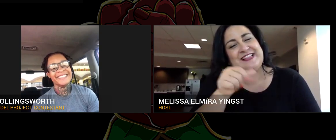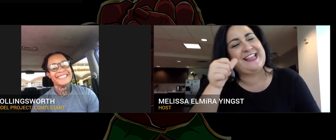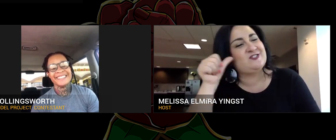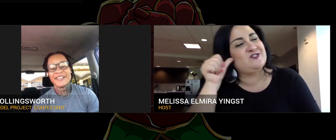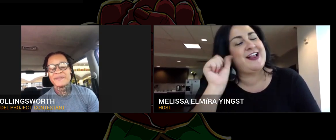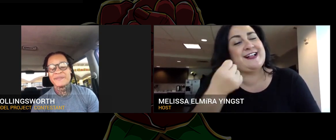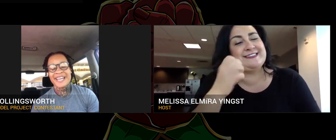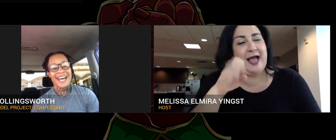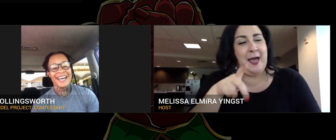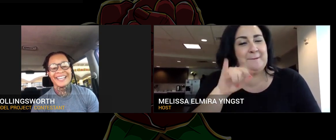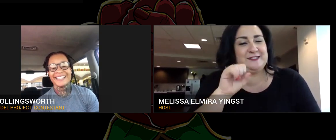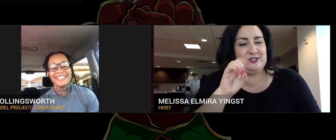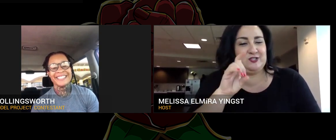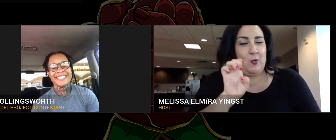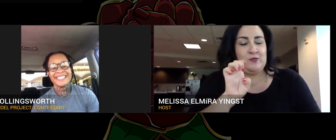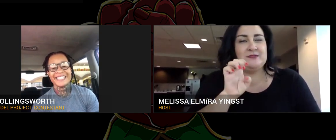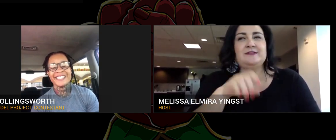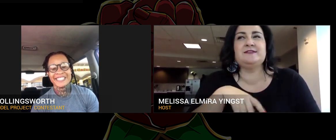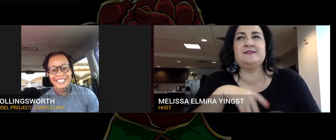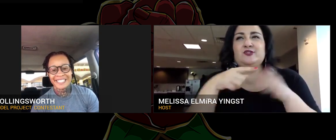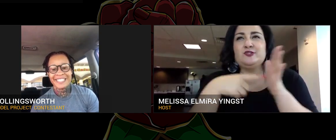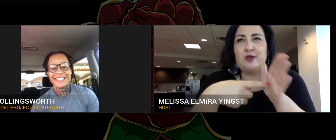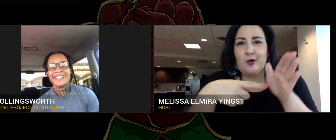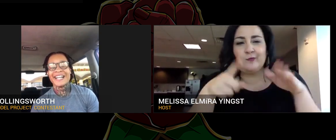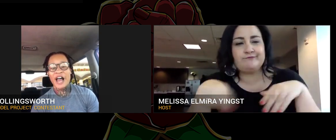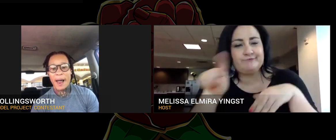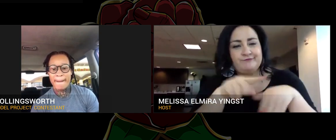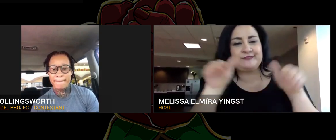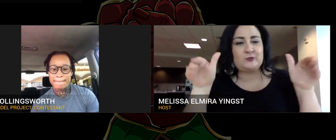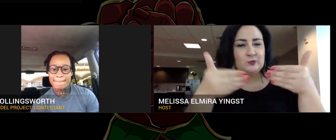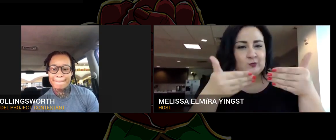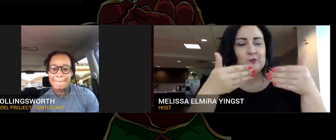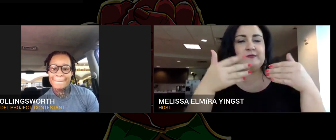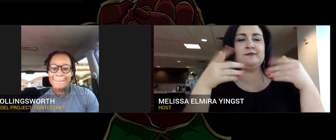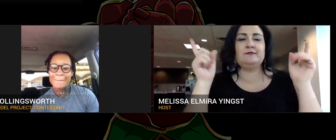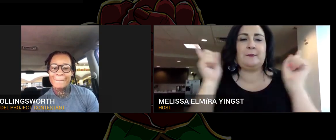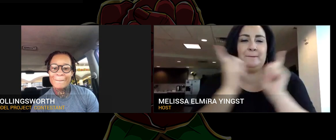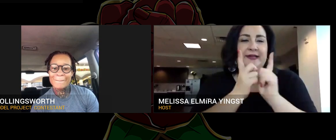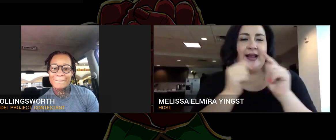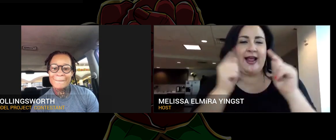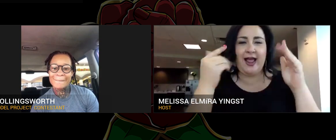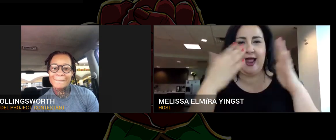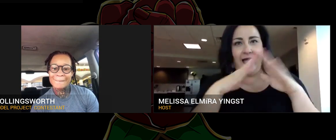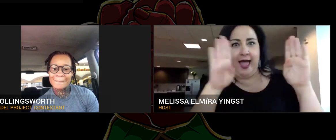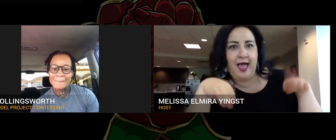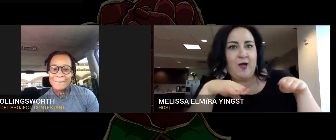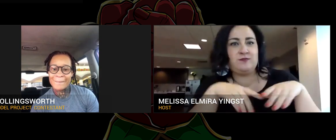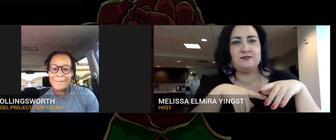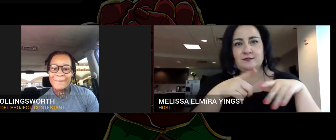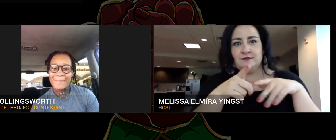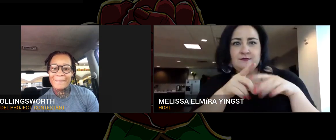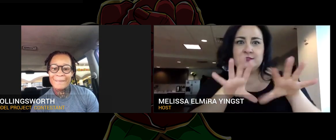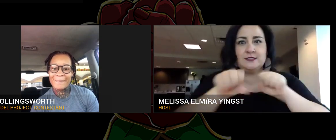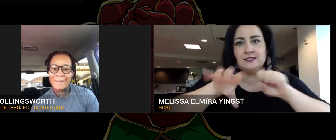Yesterday's episode showed the introductions, and you all met at a house.